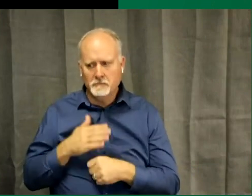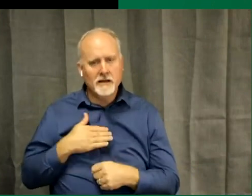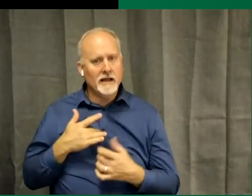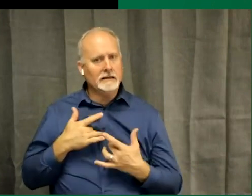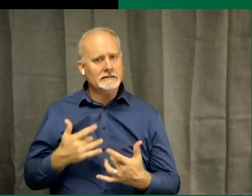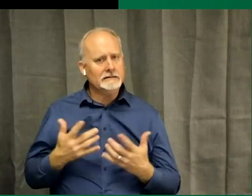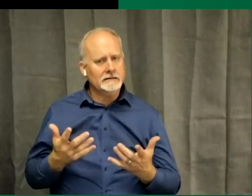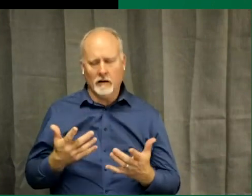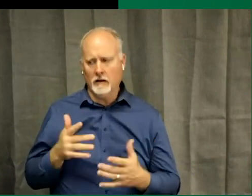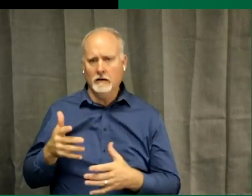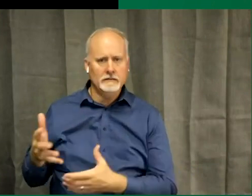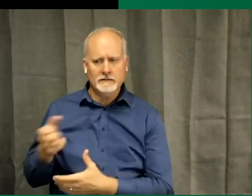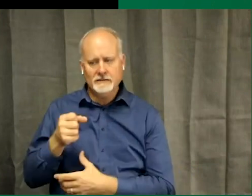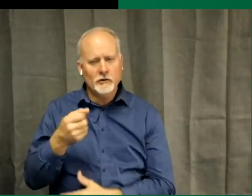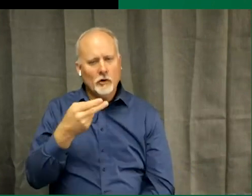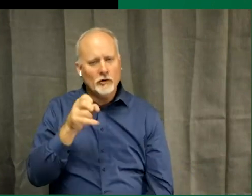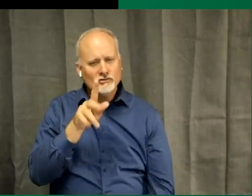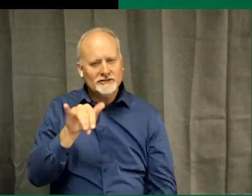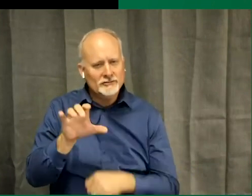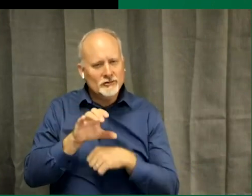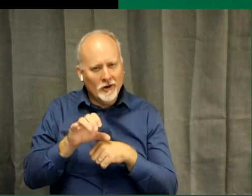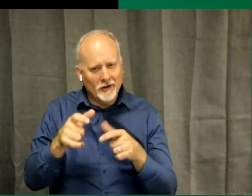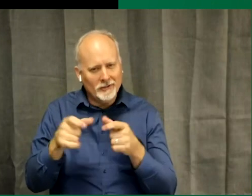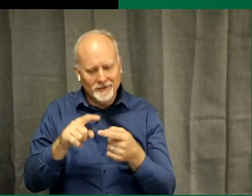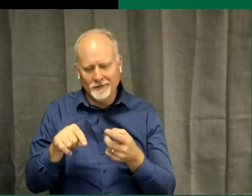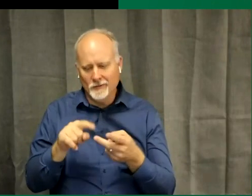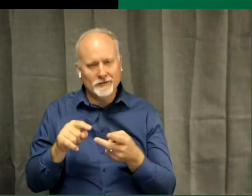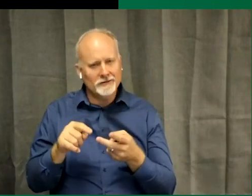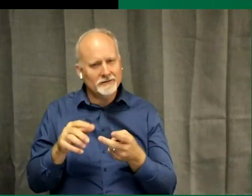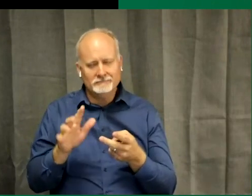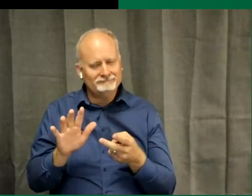let me go get a hershey bar or let me go get this piece of chocolate but instead there's healthier